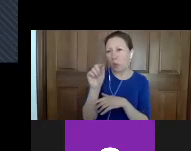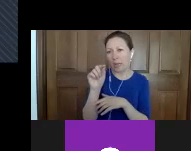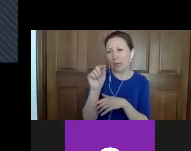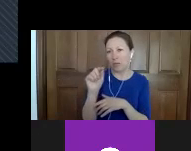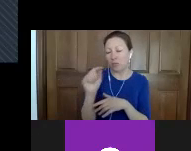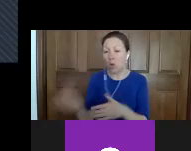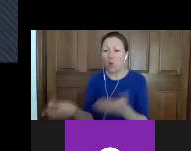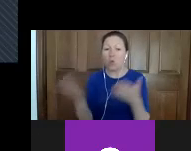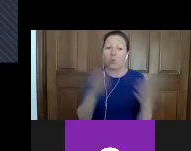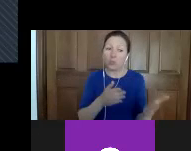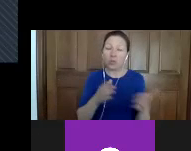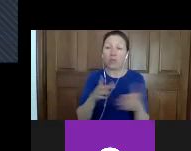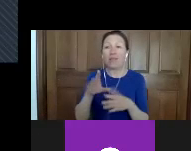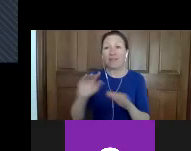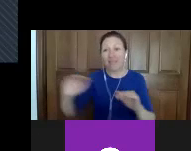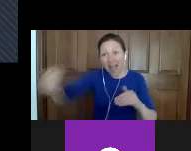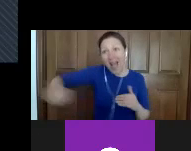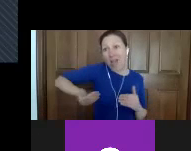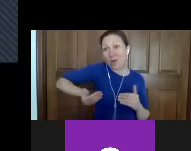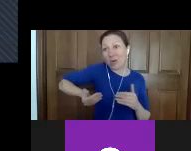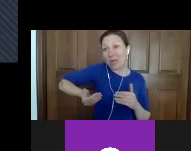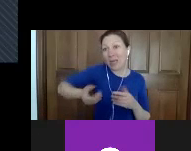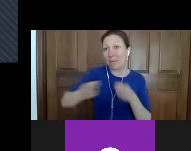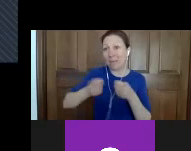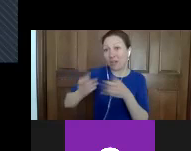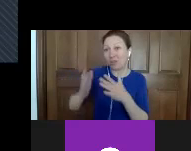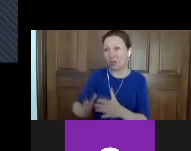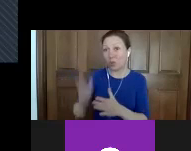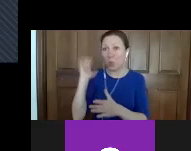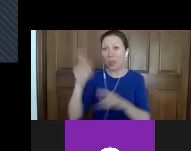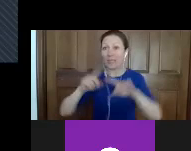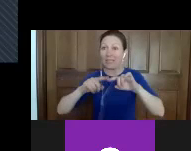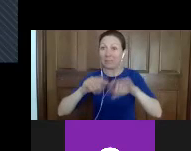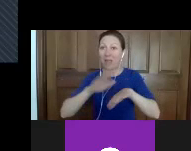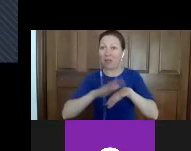on you. The recruiter is going to go to the hiring manager and say I've got this great